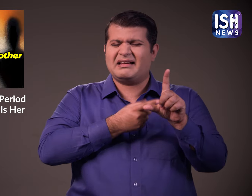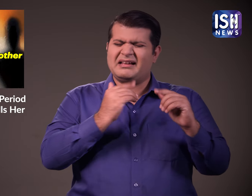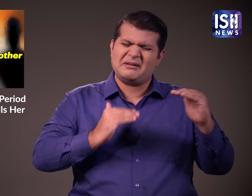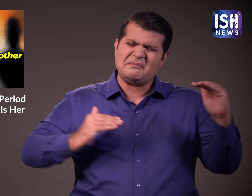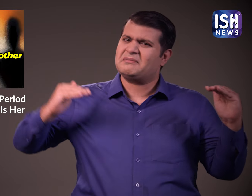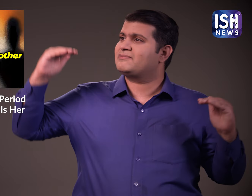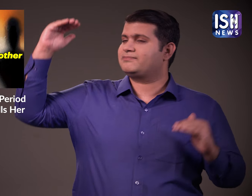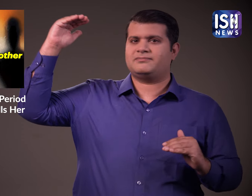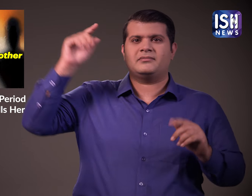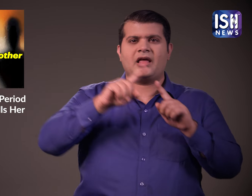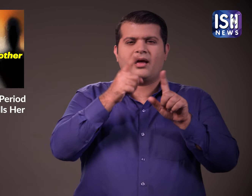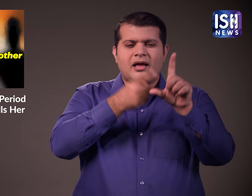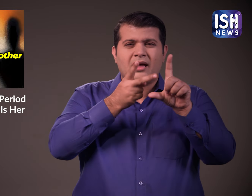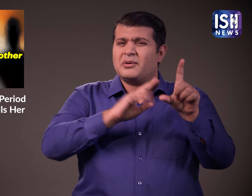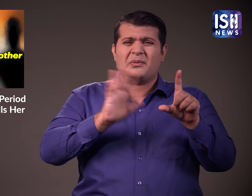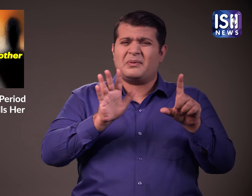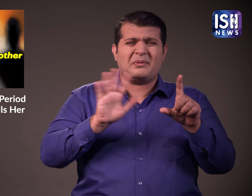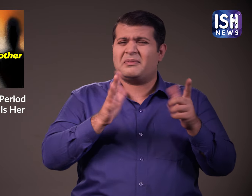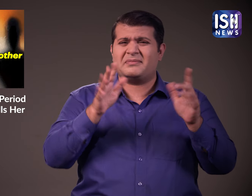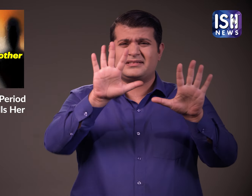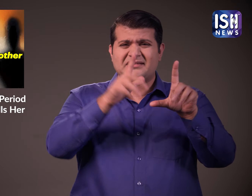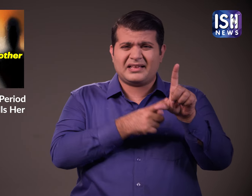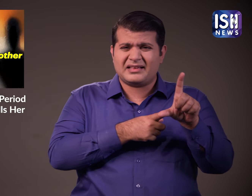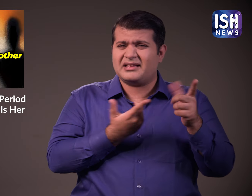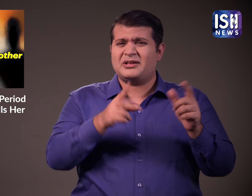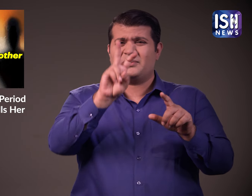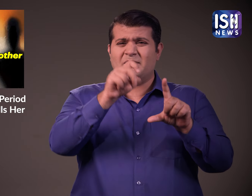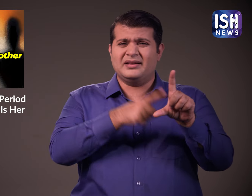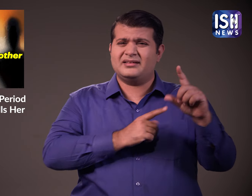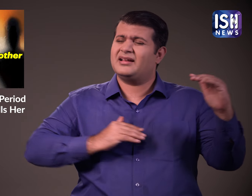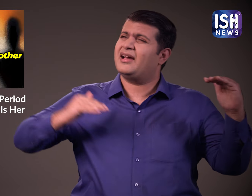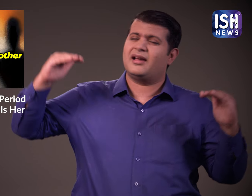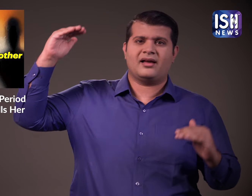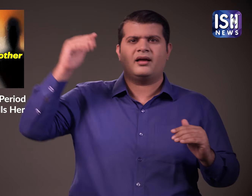There maybe a 10-15 year age difference between them.